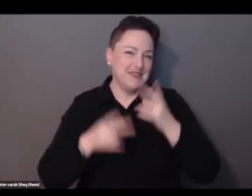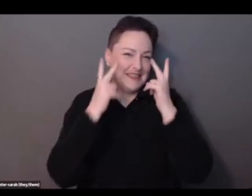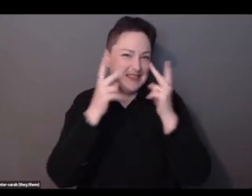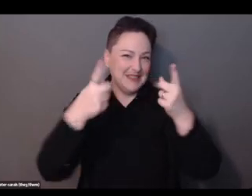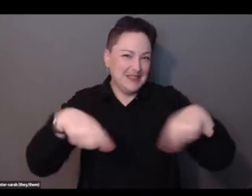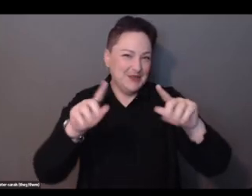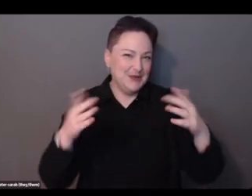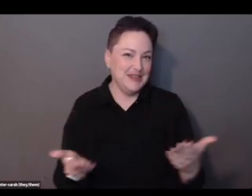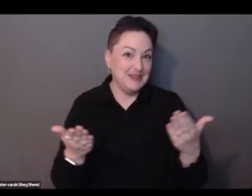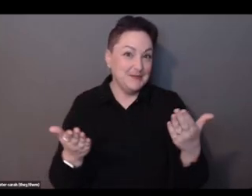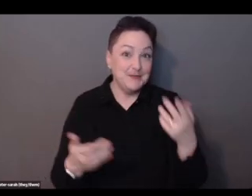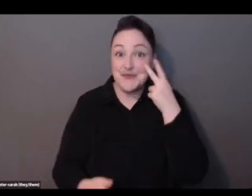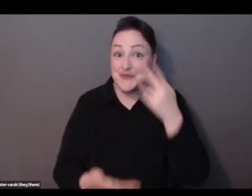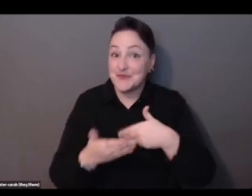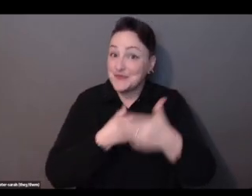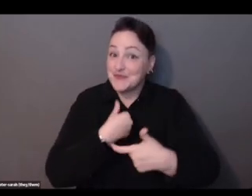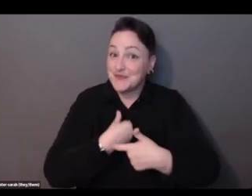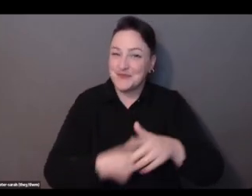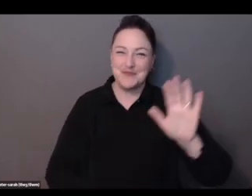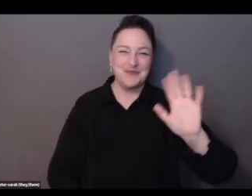See you next time. Bye.